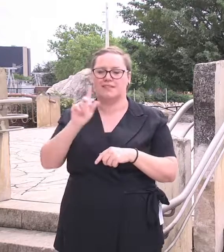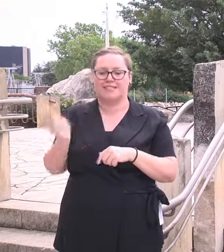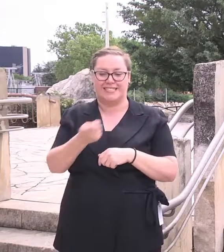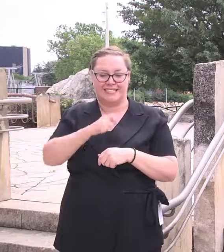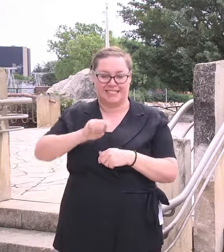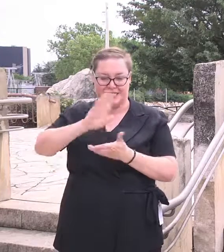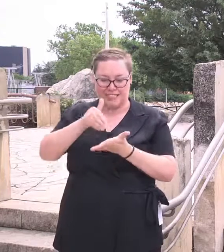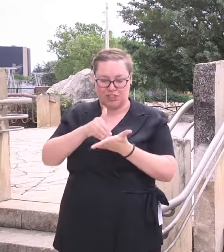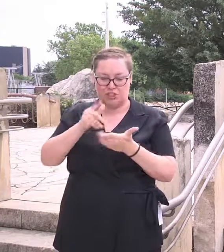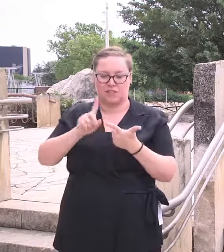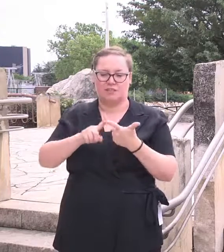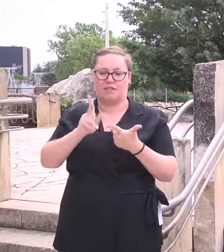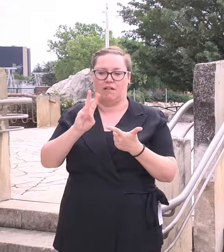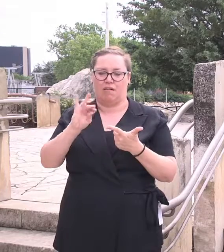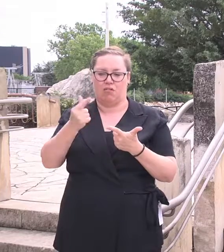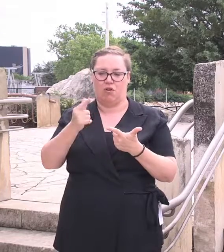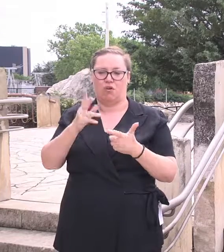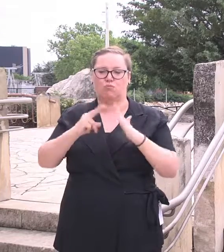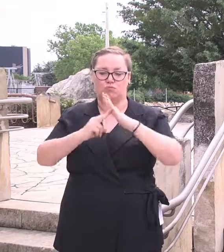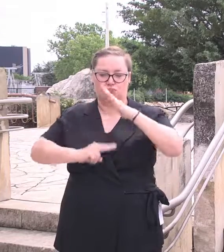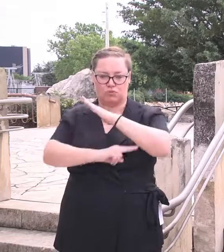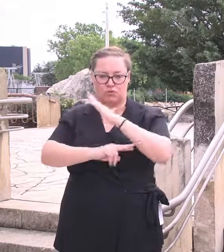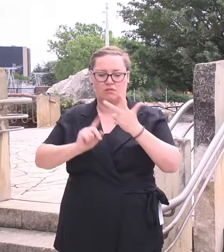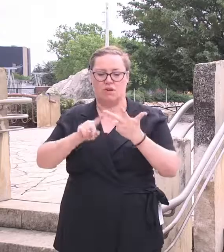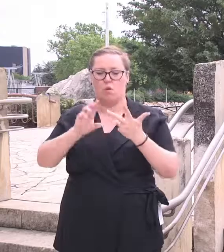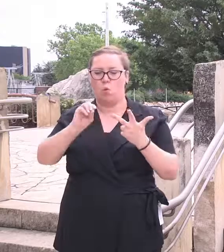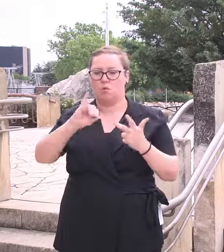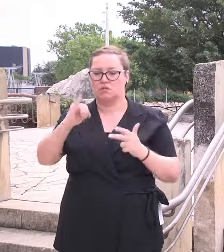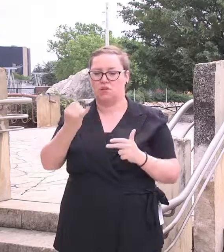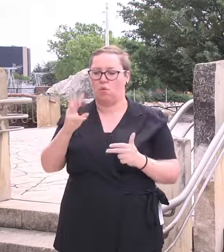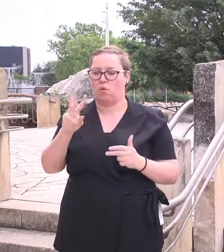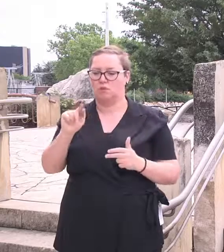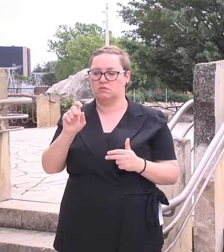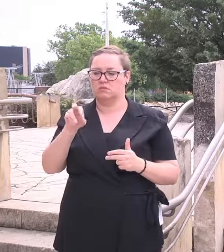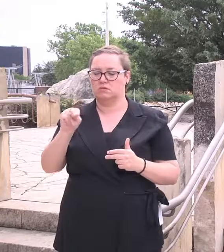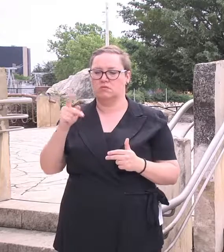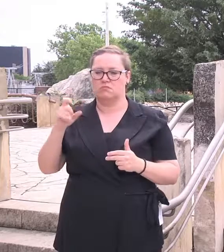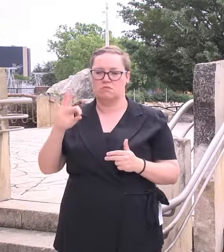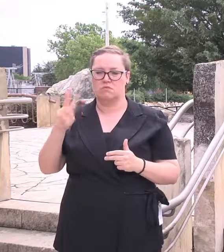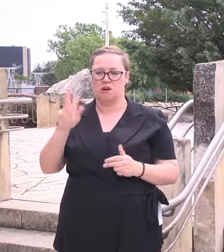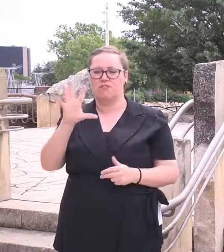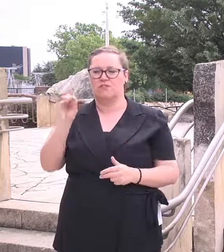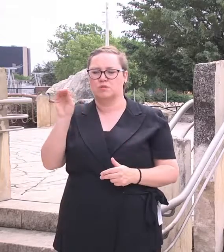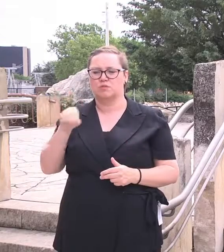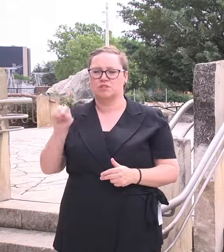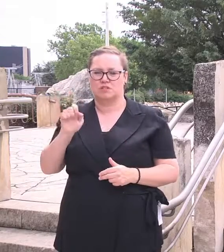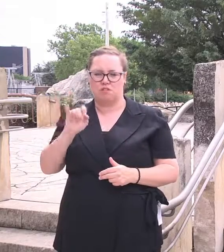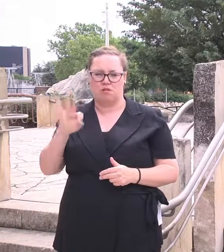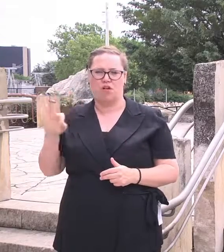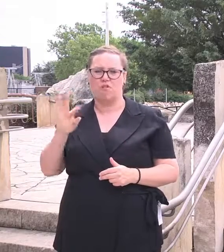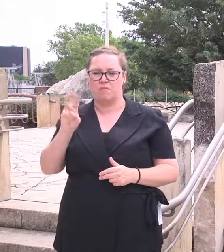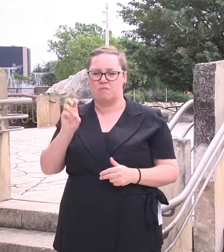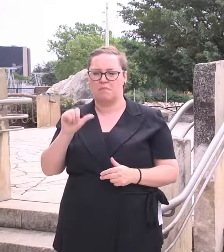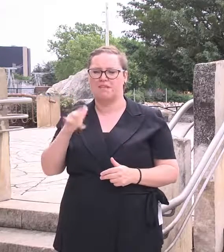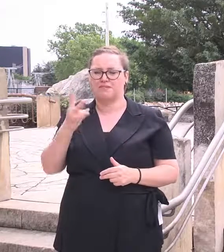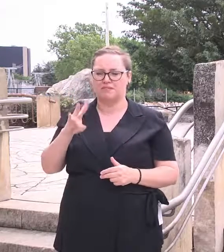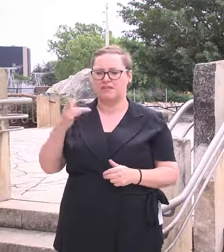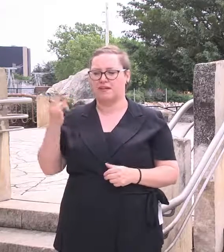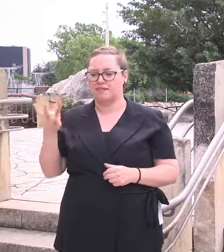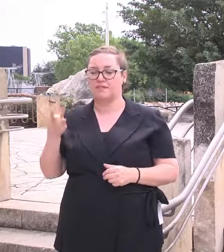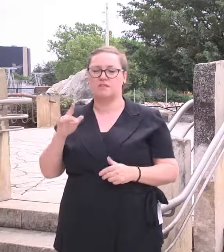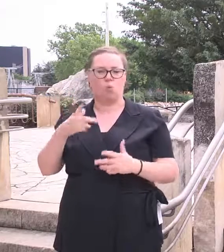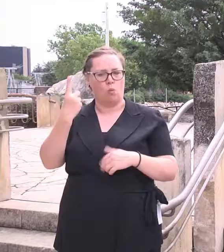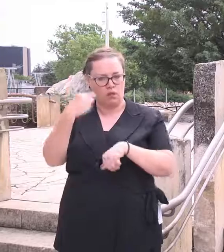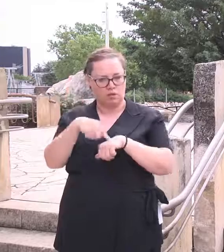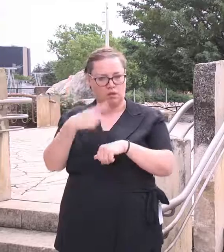bridge and OJ Watson Park will be 50% off on May 17th and 18th and they're valid for one-time use